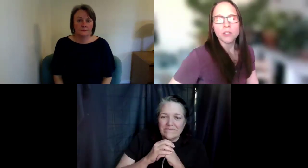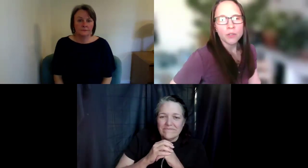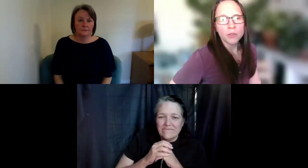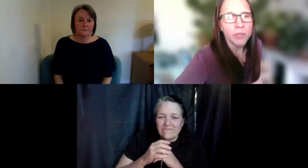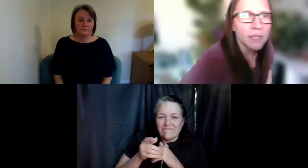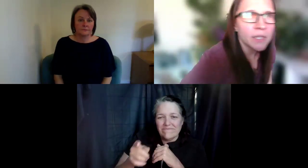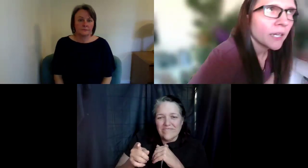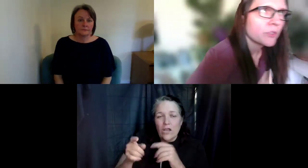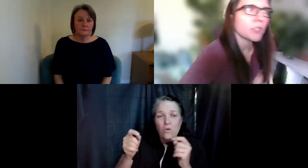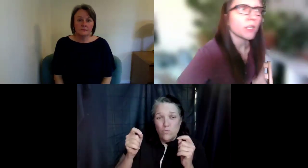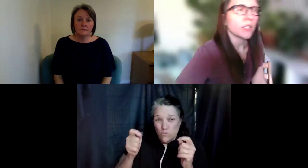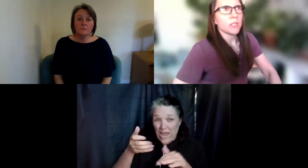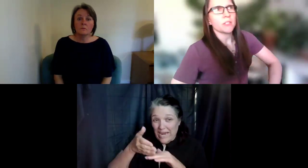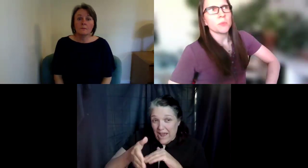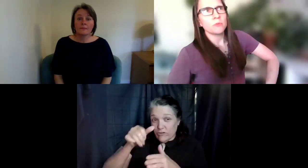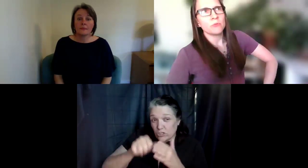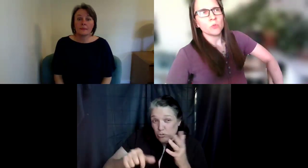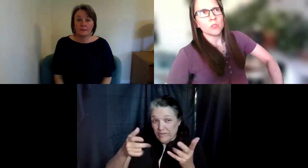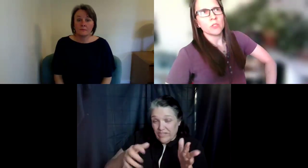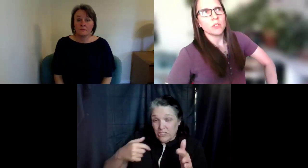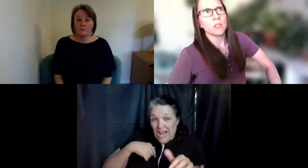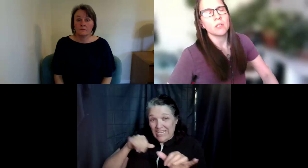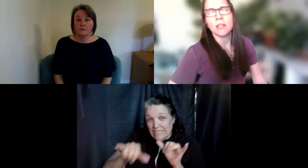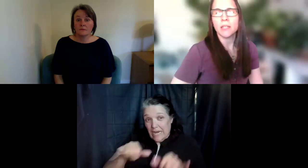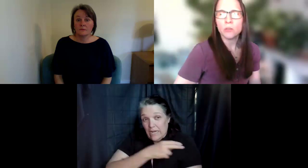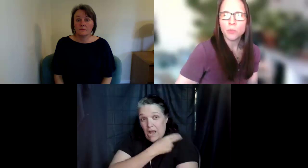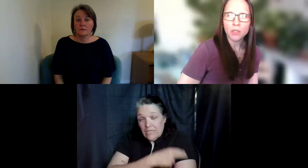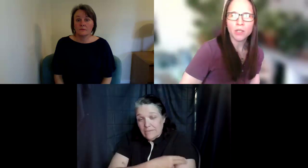So immediately after, I was in the hospital for... I can't remember, a